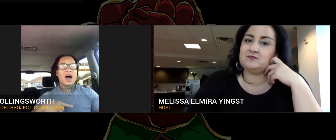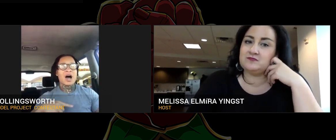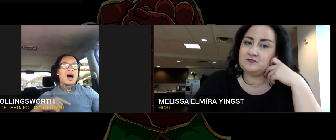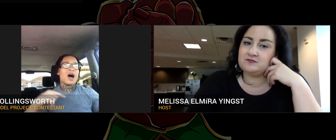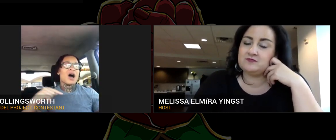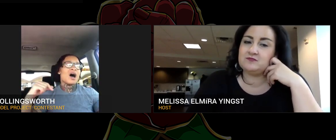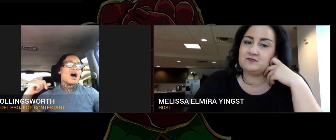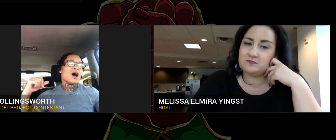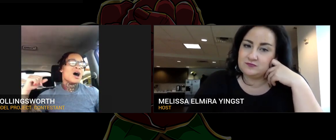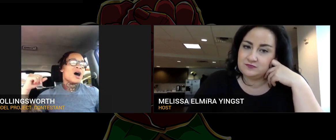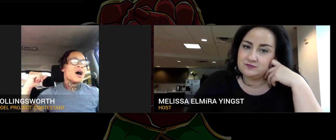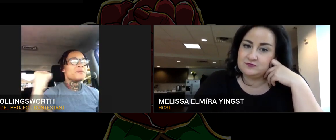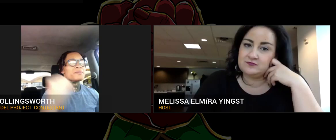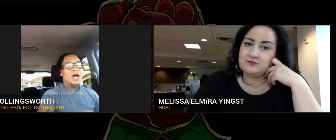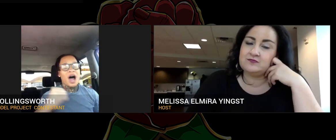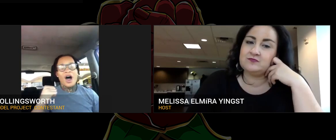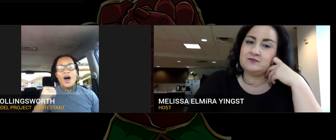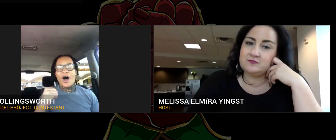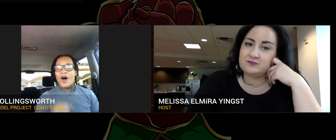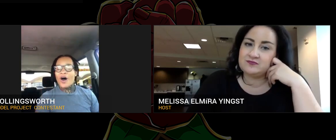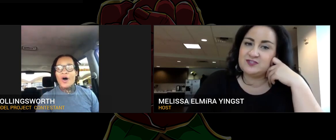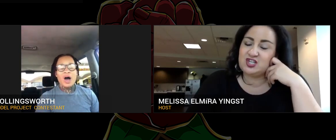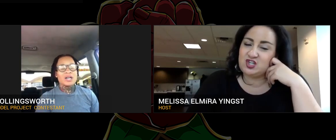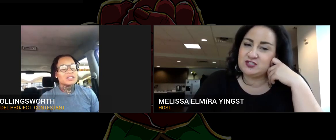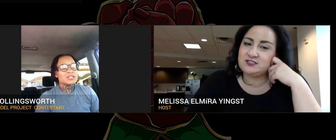I was like, "Yes."